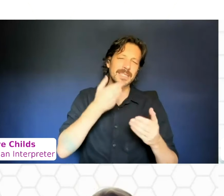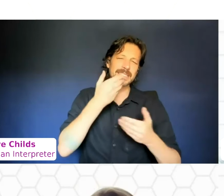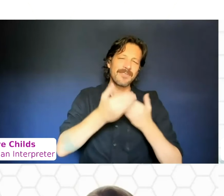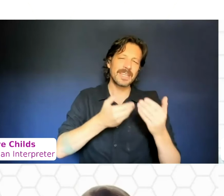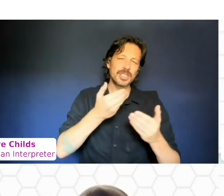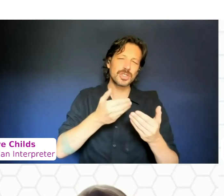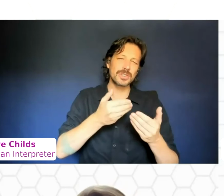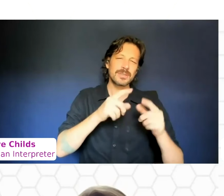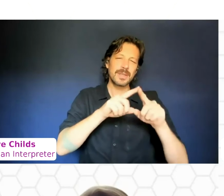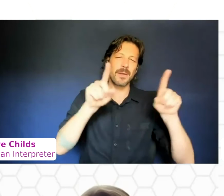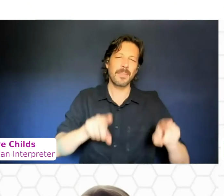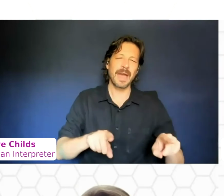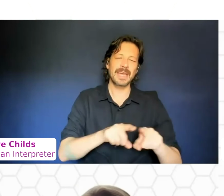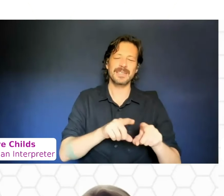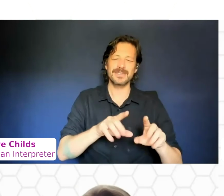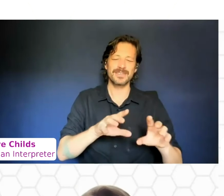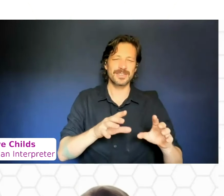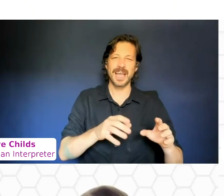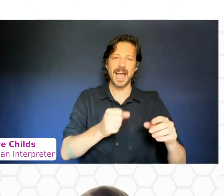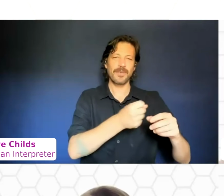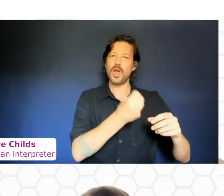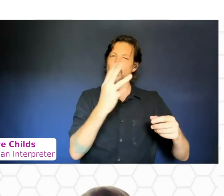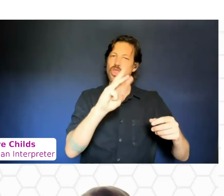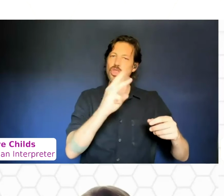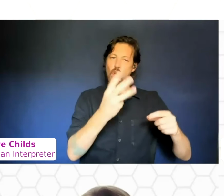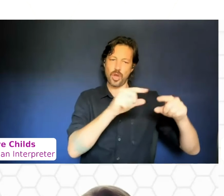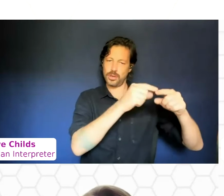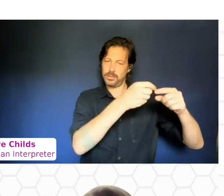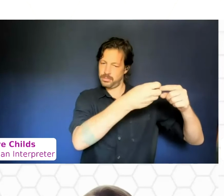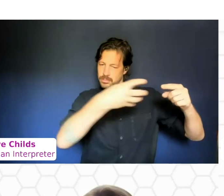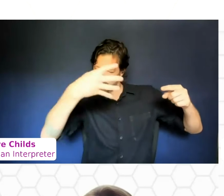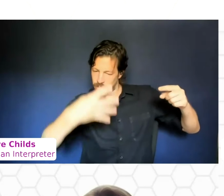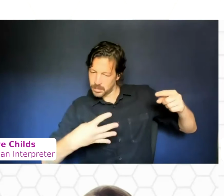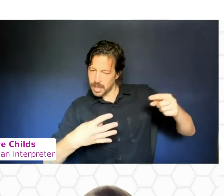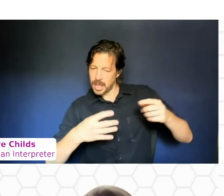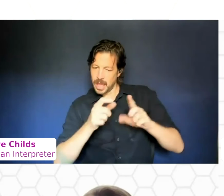there's a third limb which is around a dwelling as a whole occupied under a residential rental